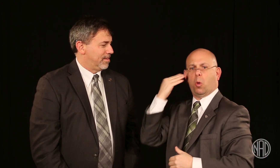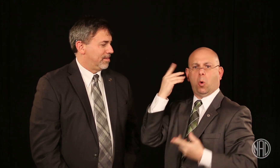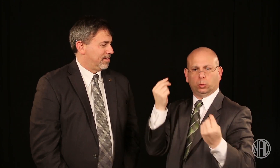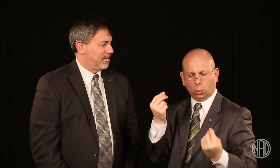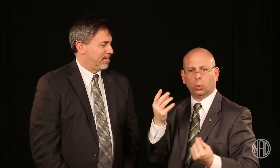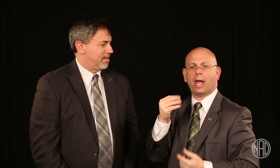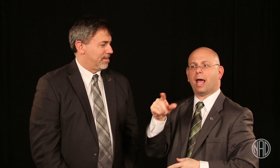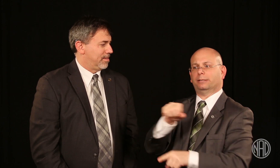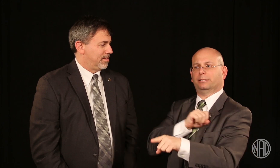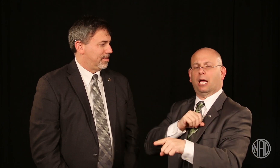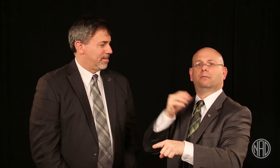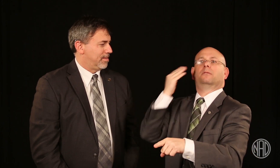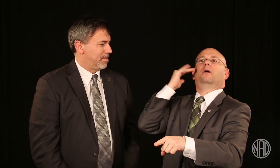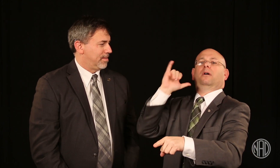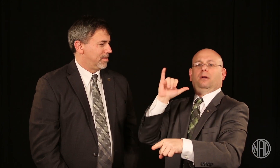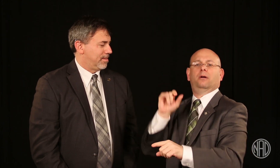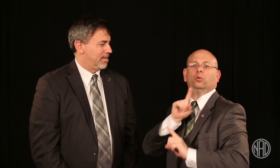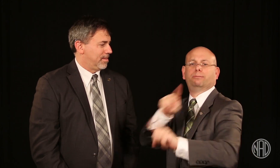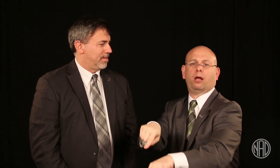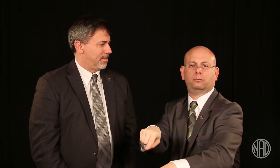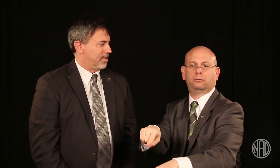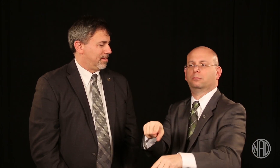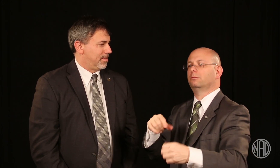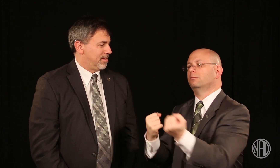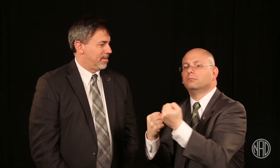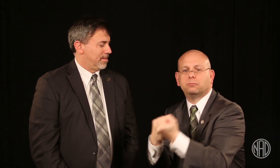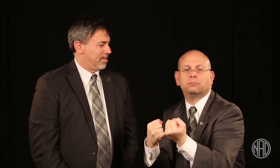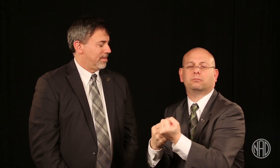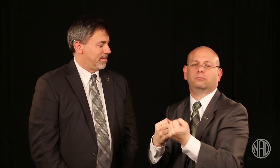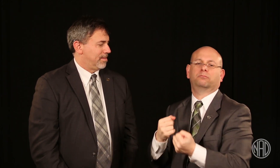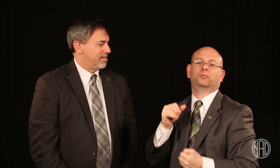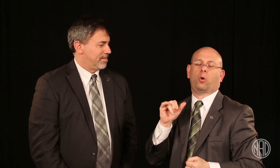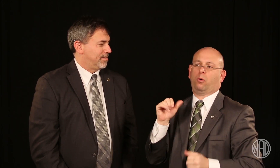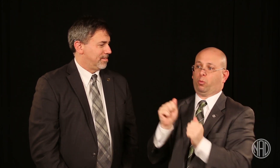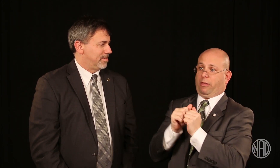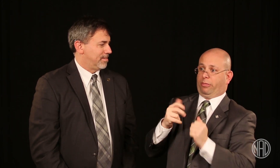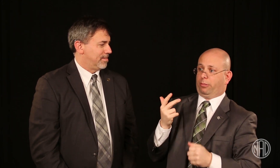to respond to the bill(s) appropriately with the support of both.